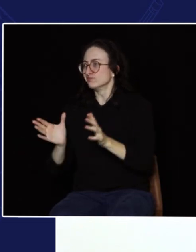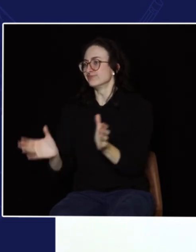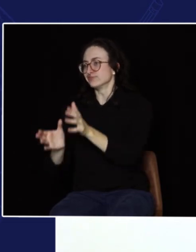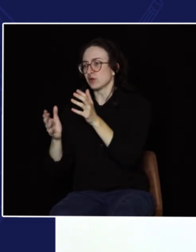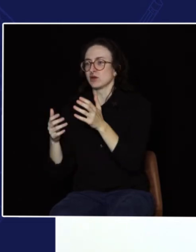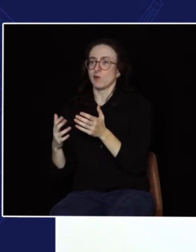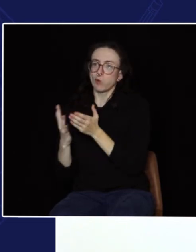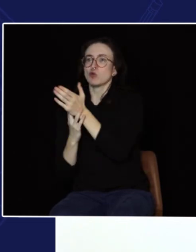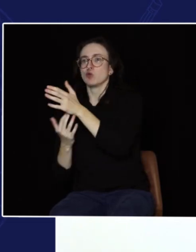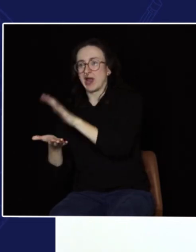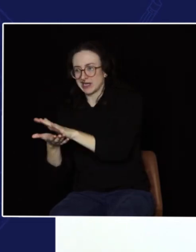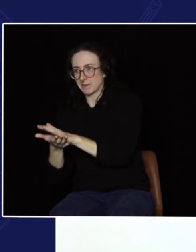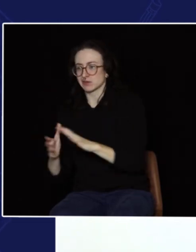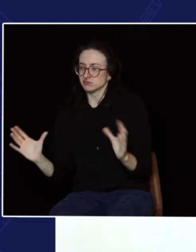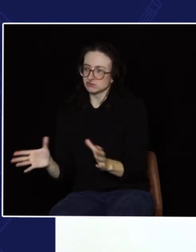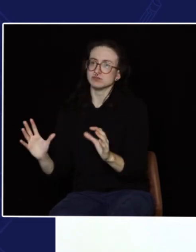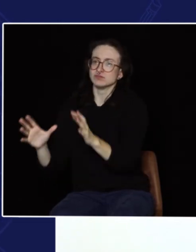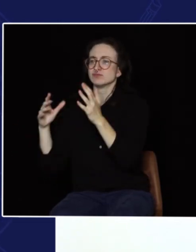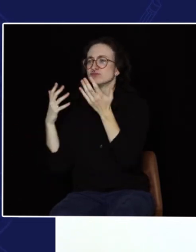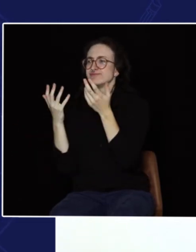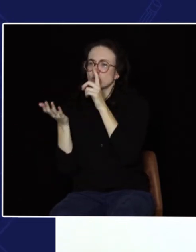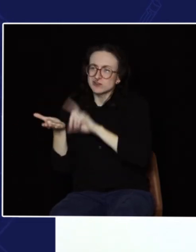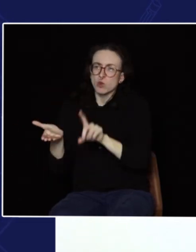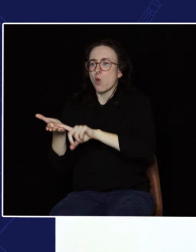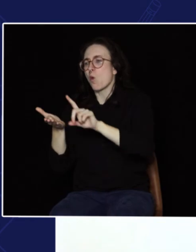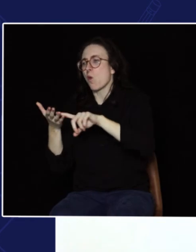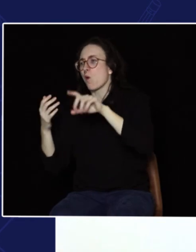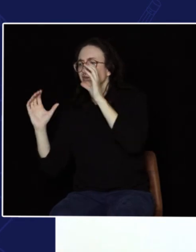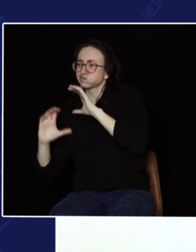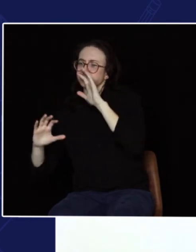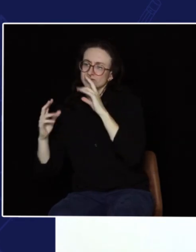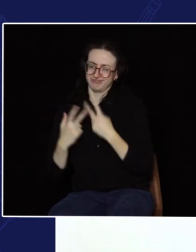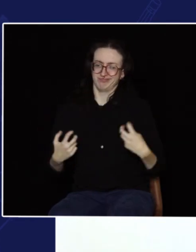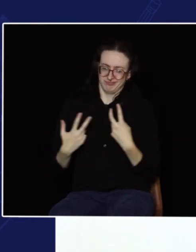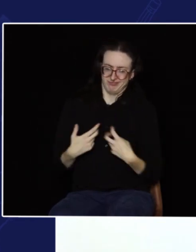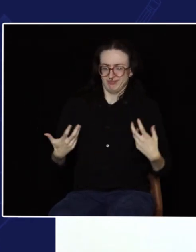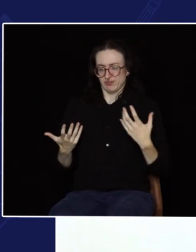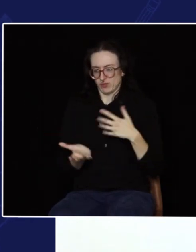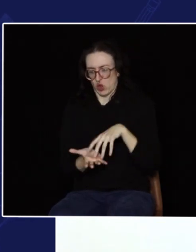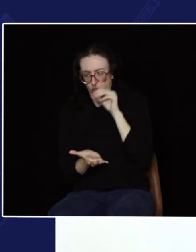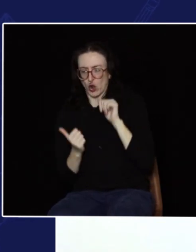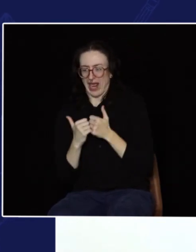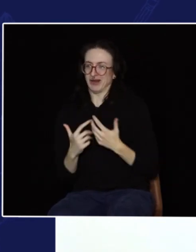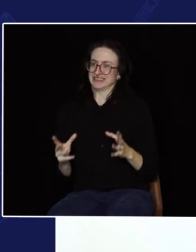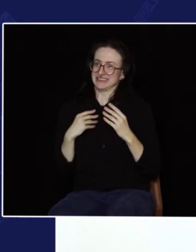like, through academics -- to explore more... to learn how to accept yourself